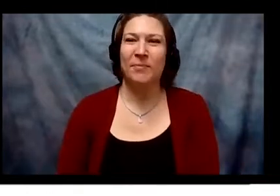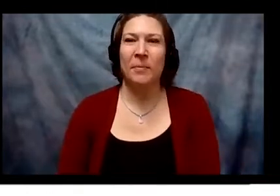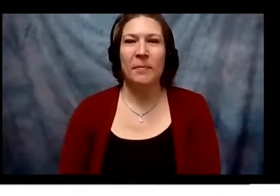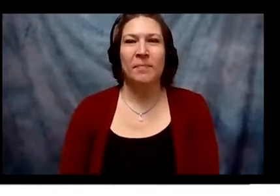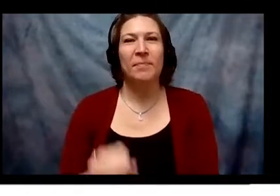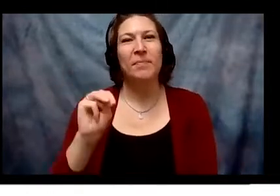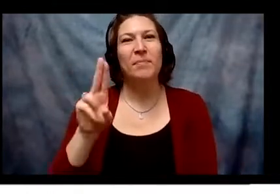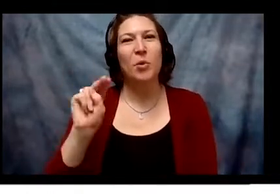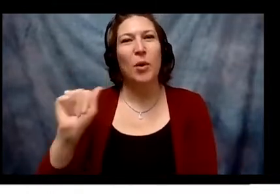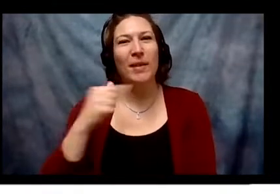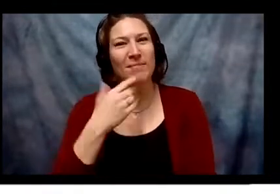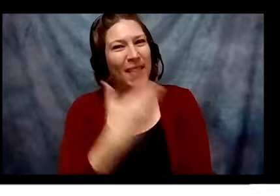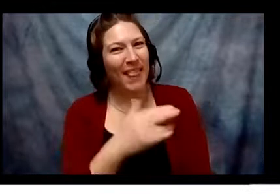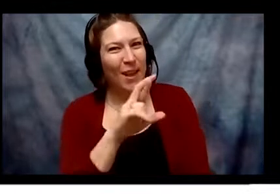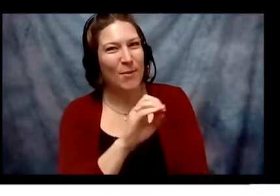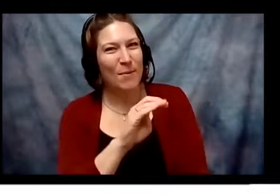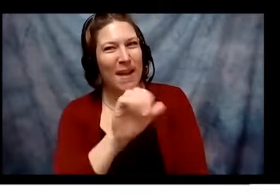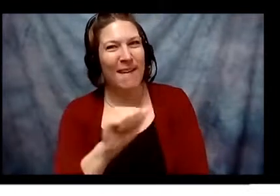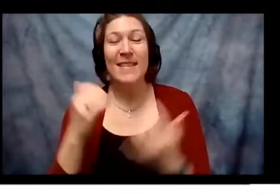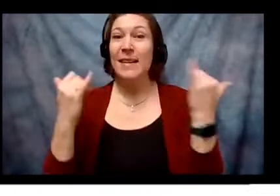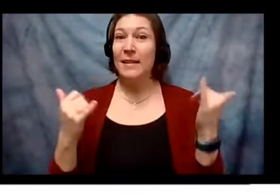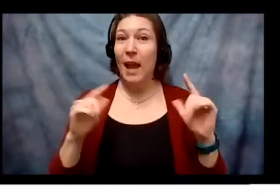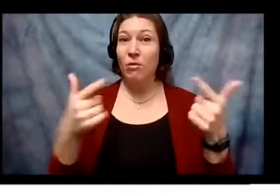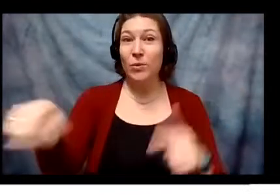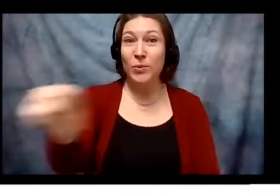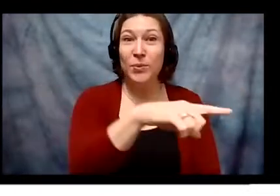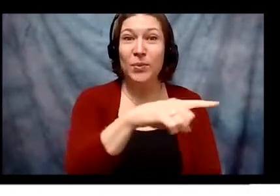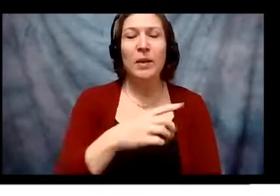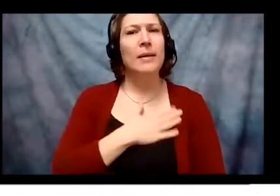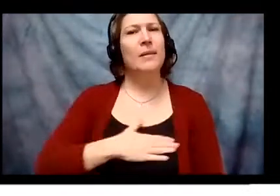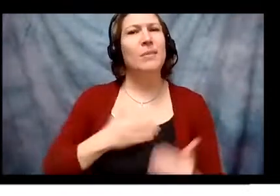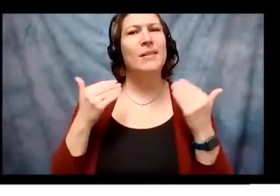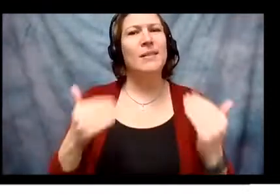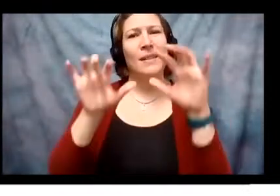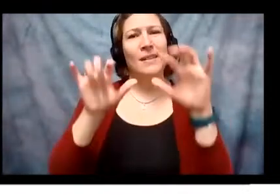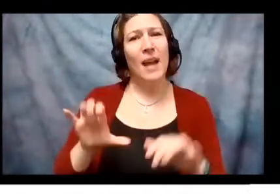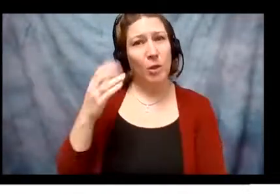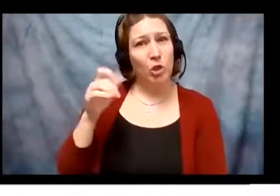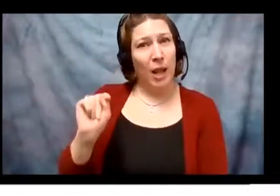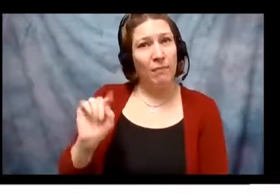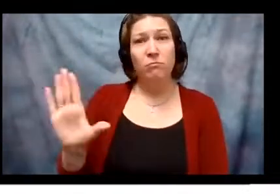Rebecca. Now it's your turn, everyone. Please put it in chat, your name,